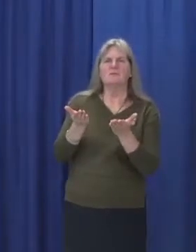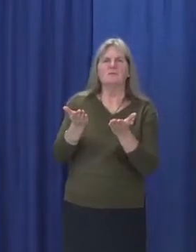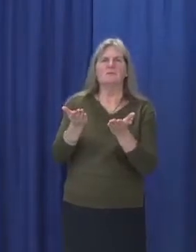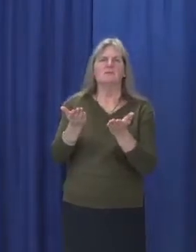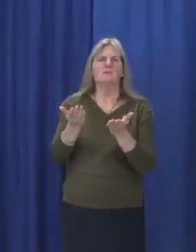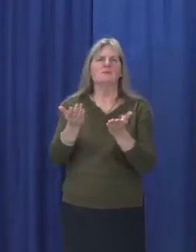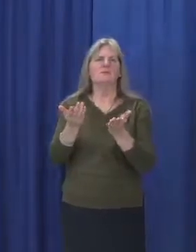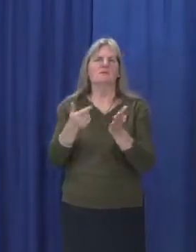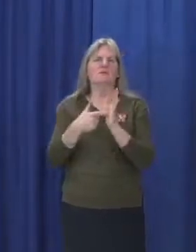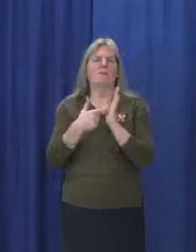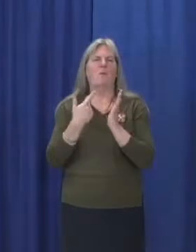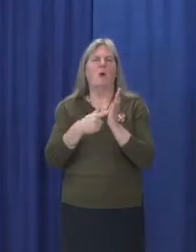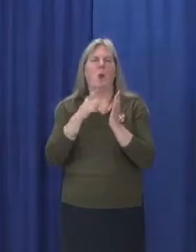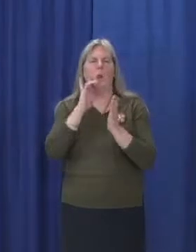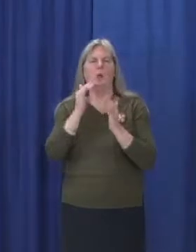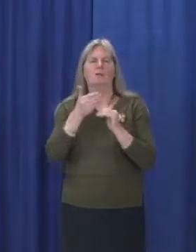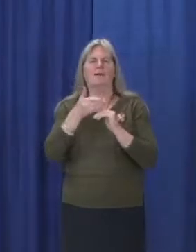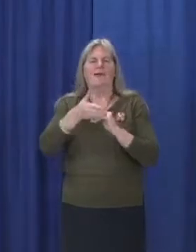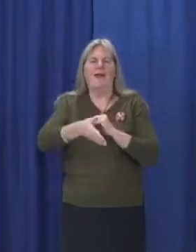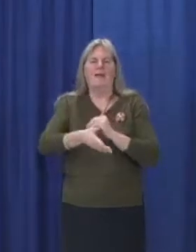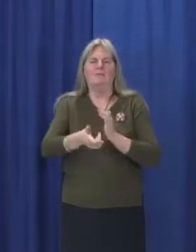might happen with mandatory